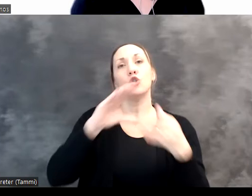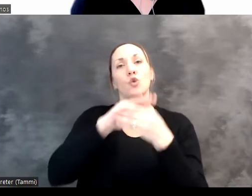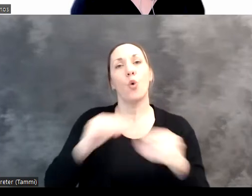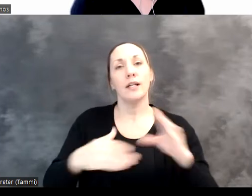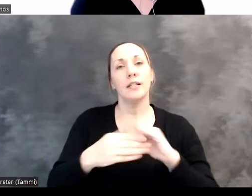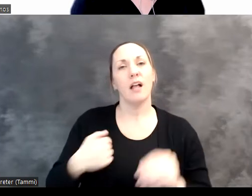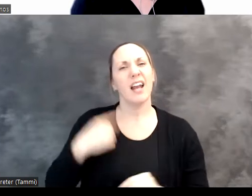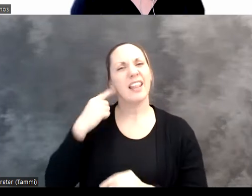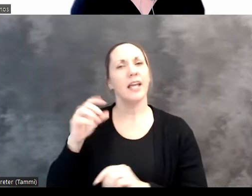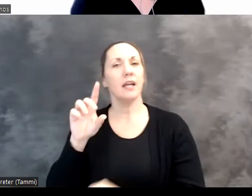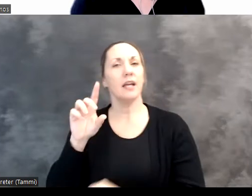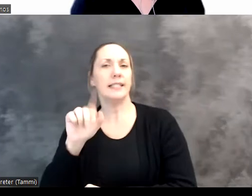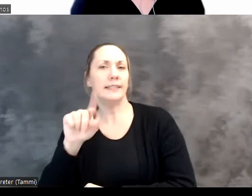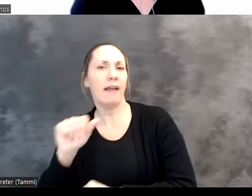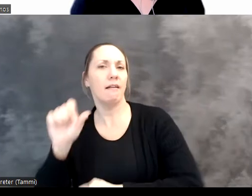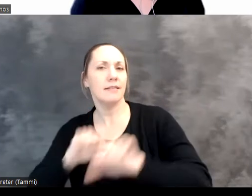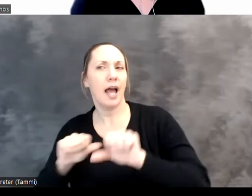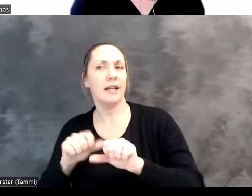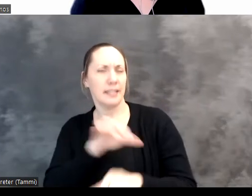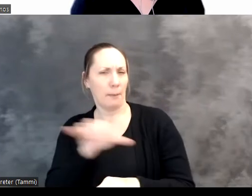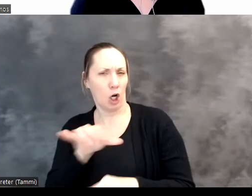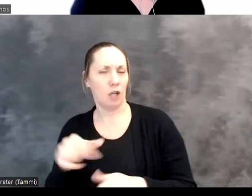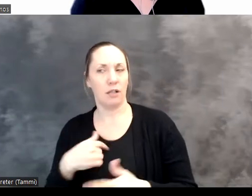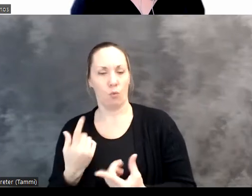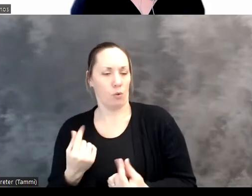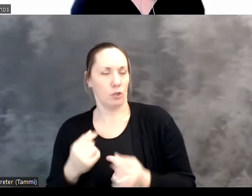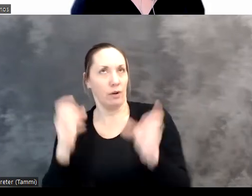, but I think of science as storytelling. I think